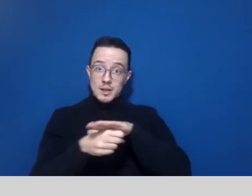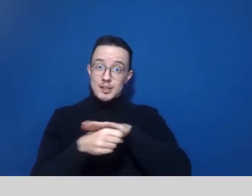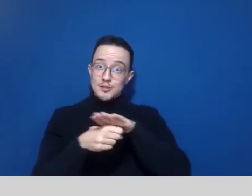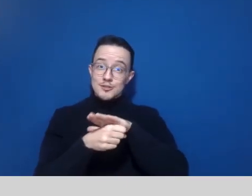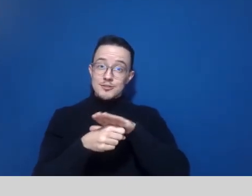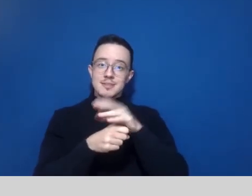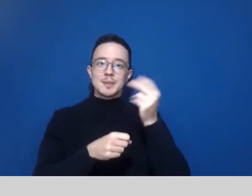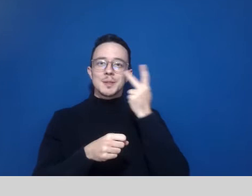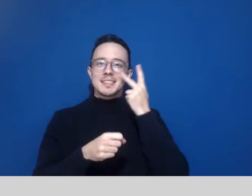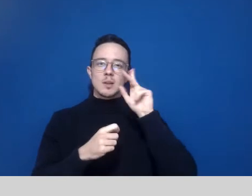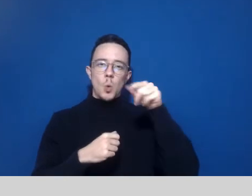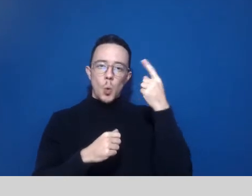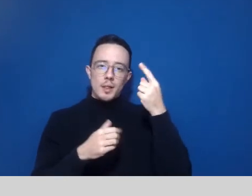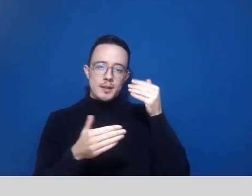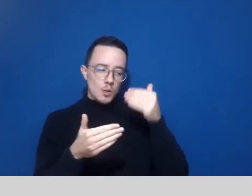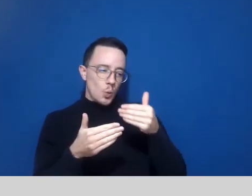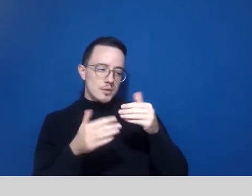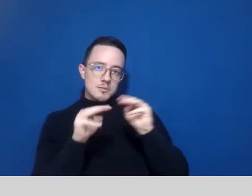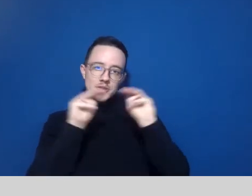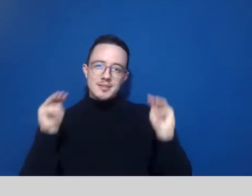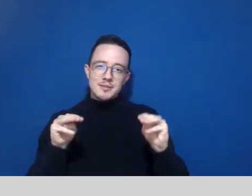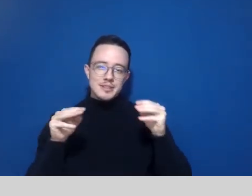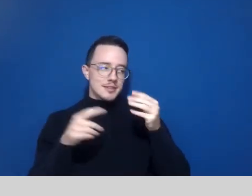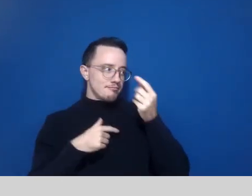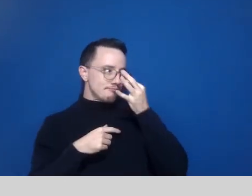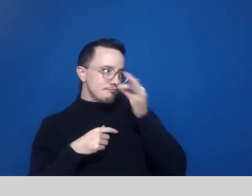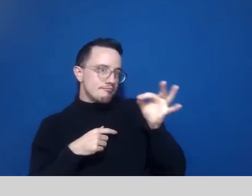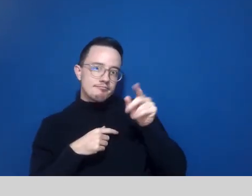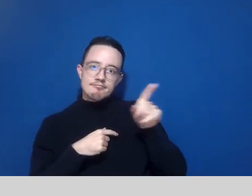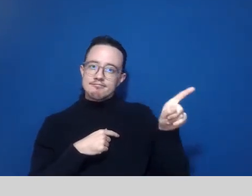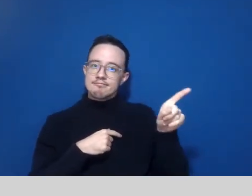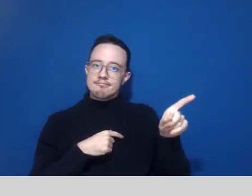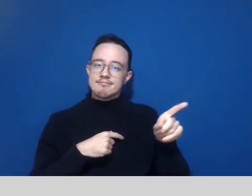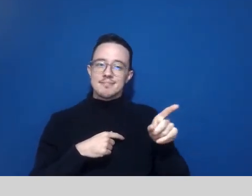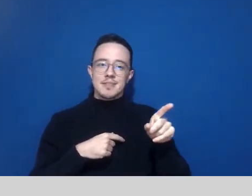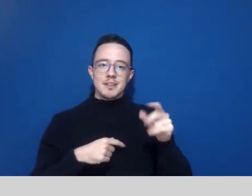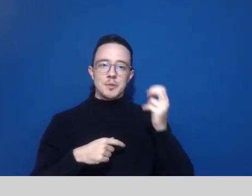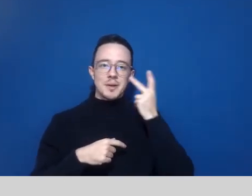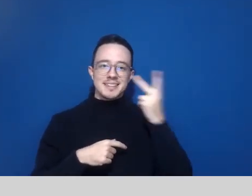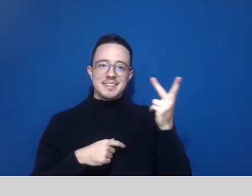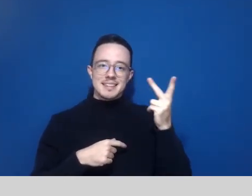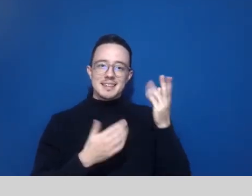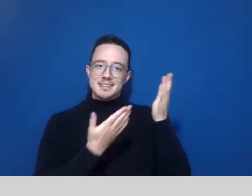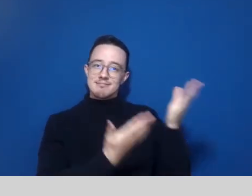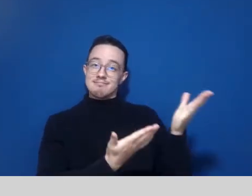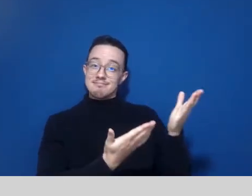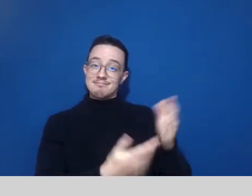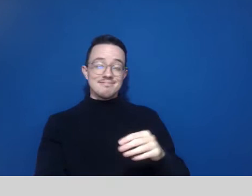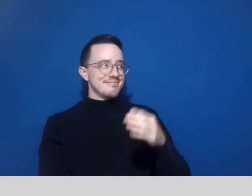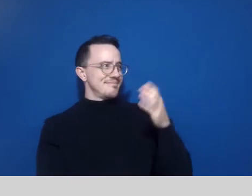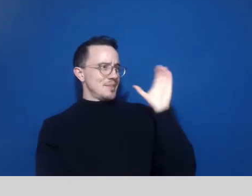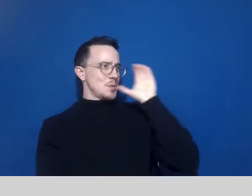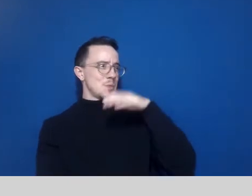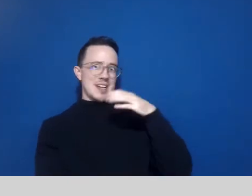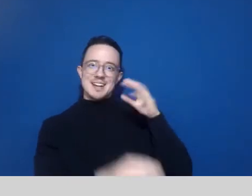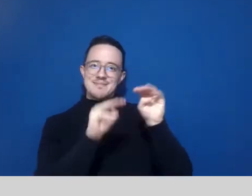and see just the weird museums near me. There's one actually just around the corner from our house called The Comic Book Rockstars Toilet Seat Museum,